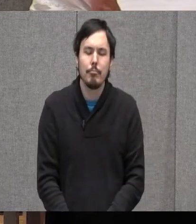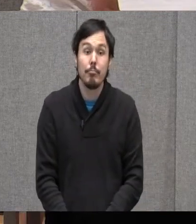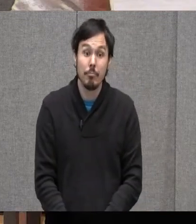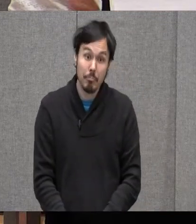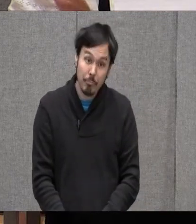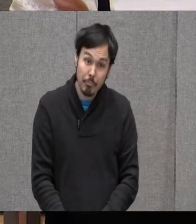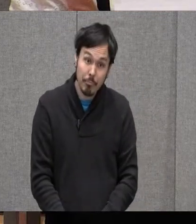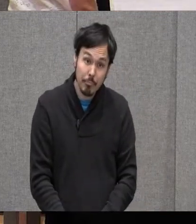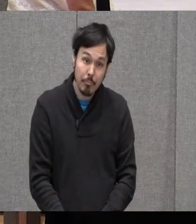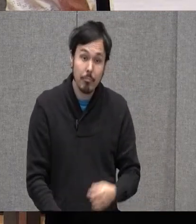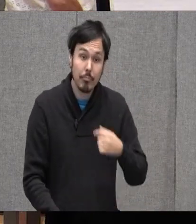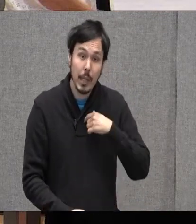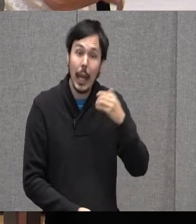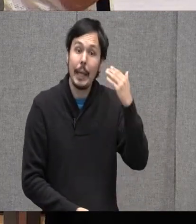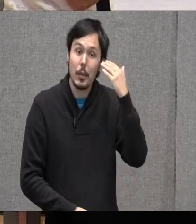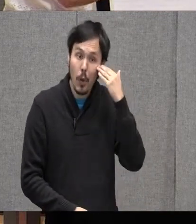Well, I know that each pot